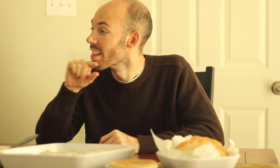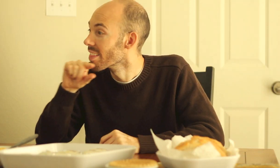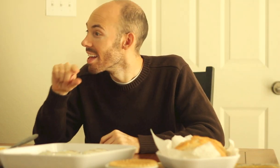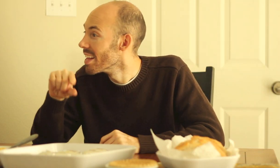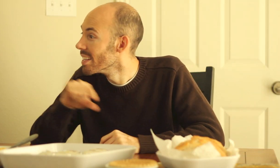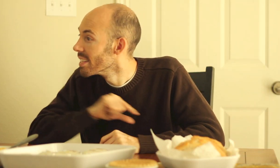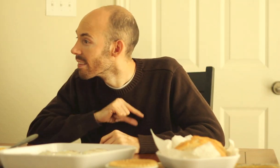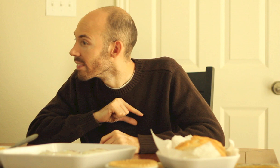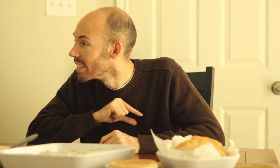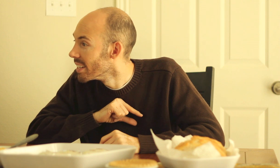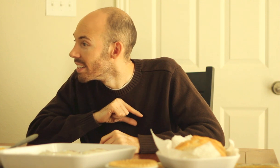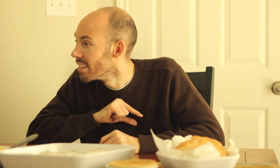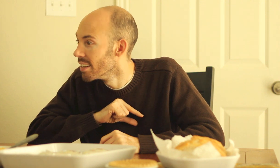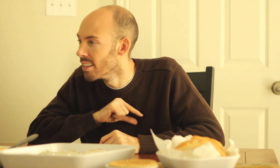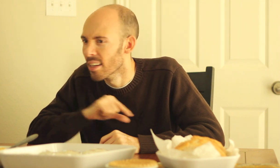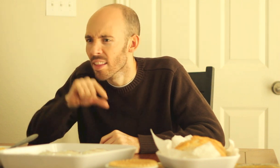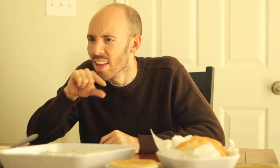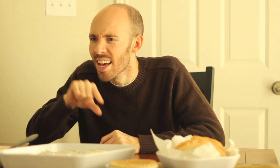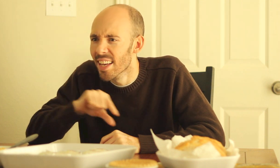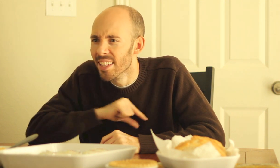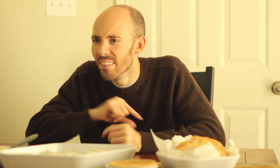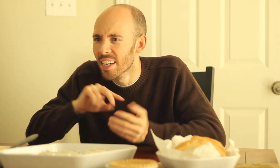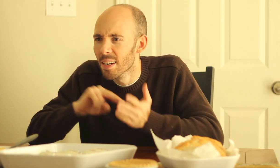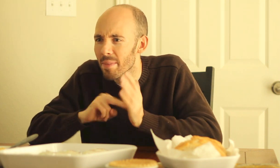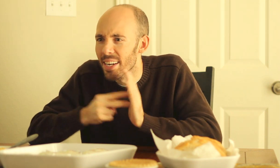Thanksgiving means